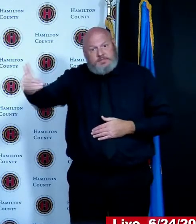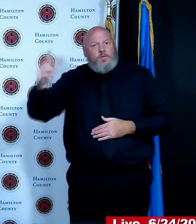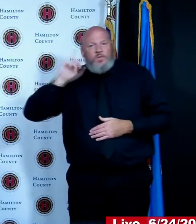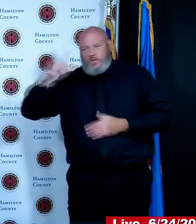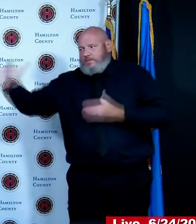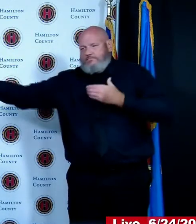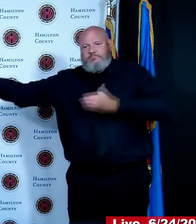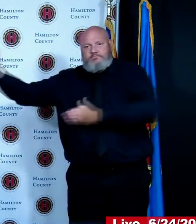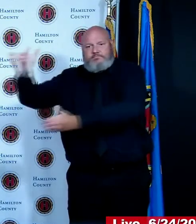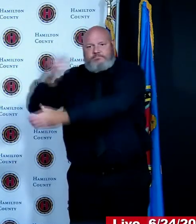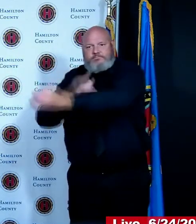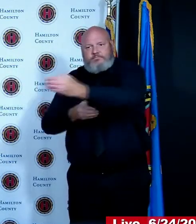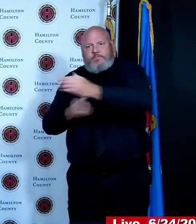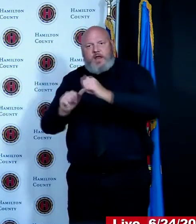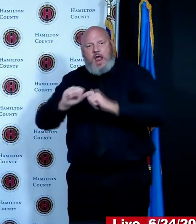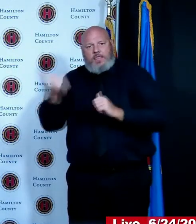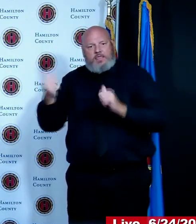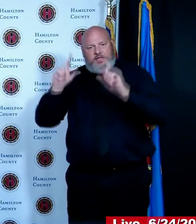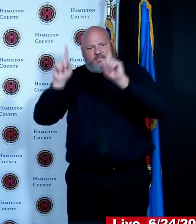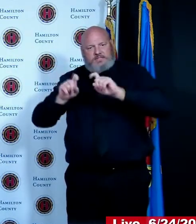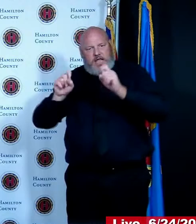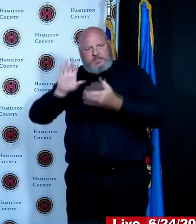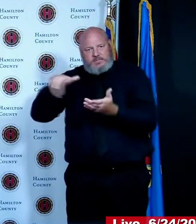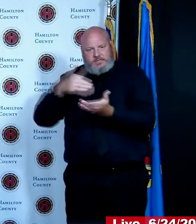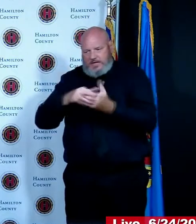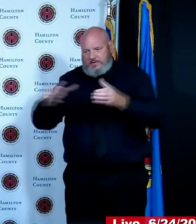county in addition to all the sites that have been up and operating for the last